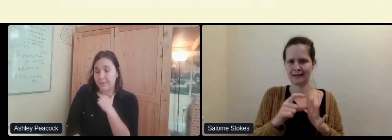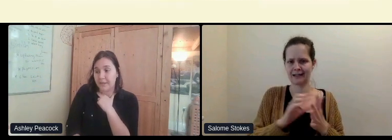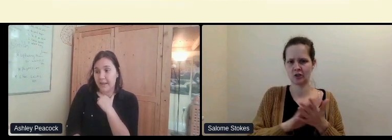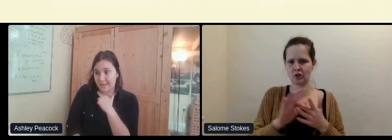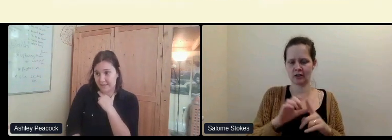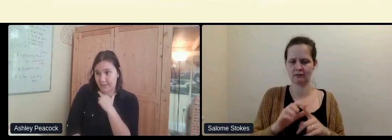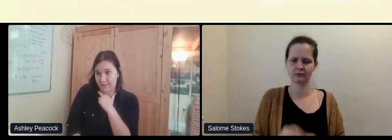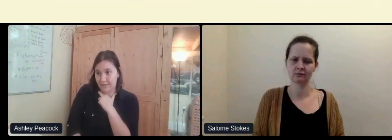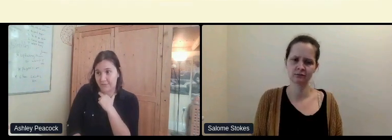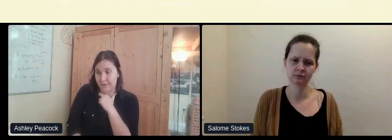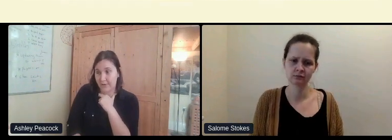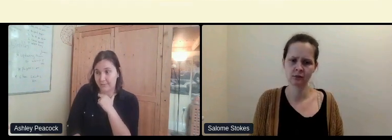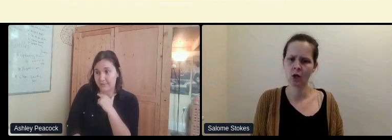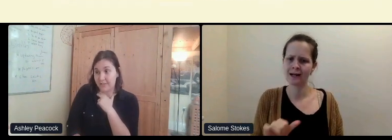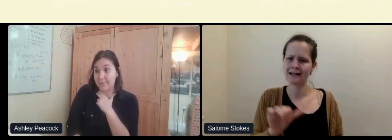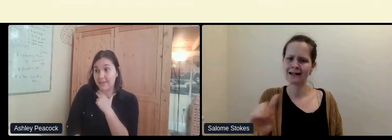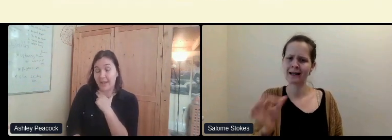The next question is from Jamie.